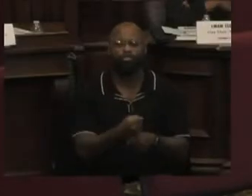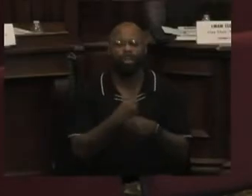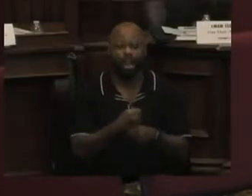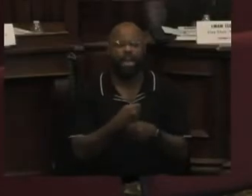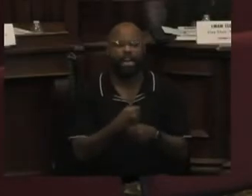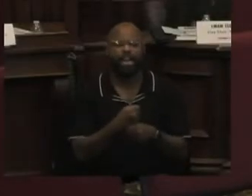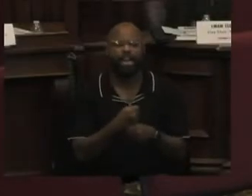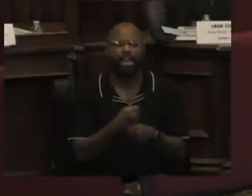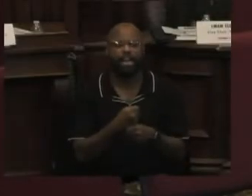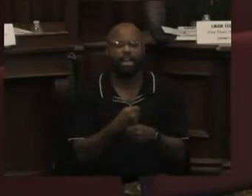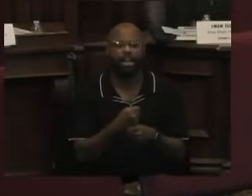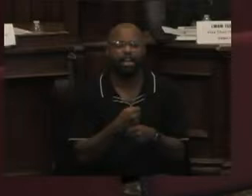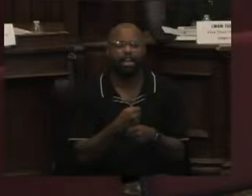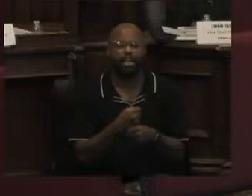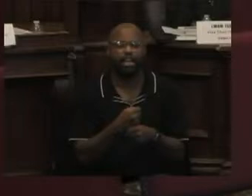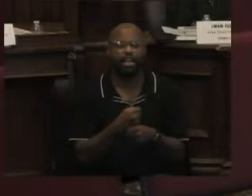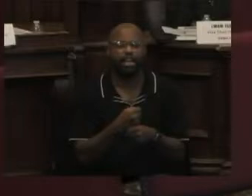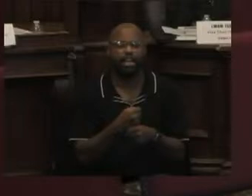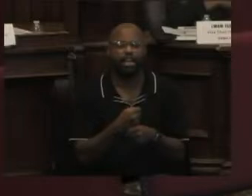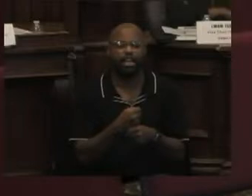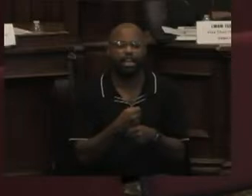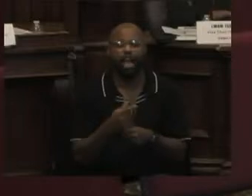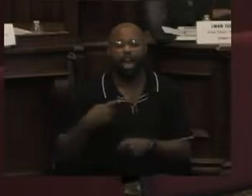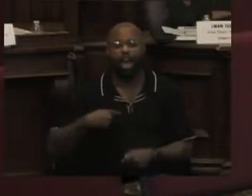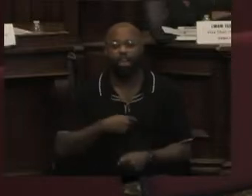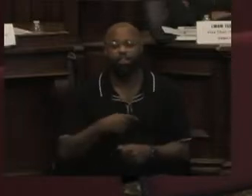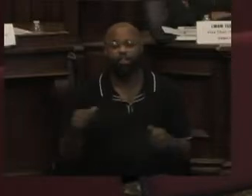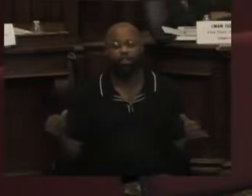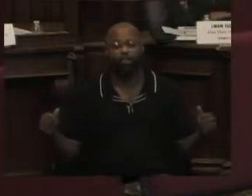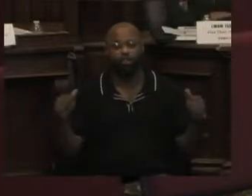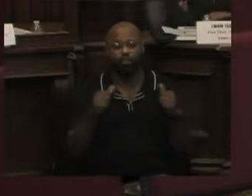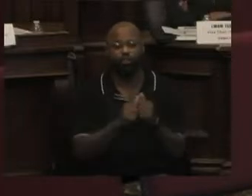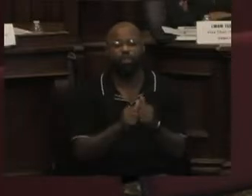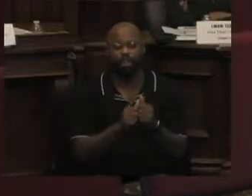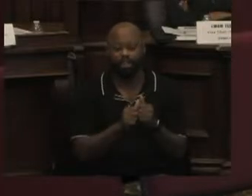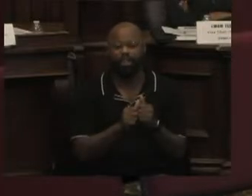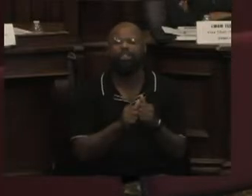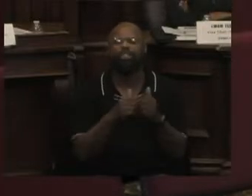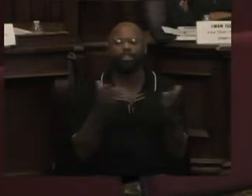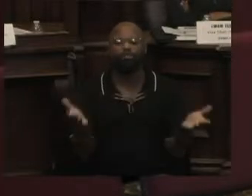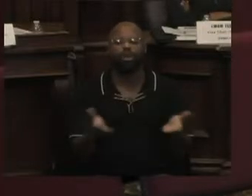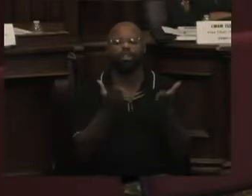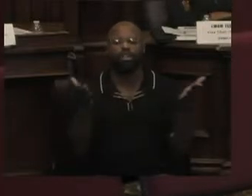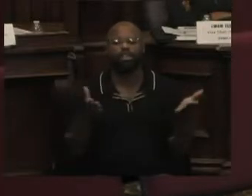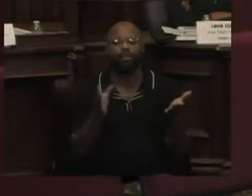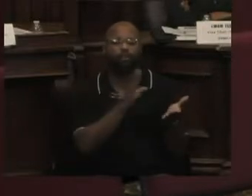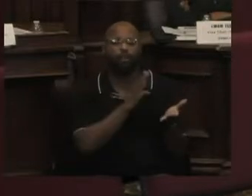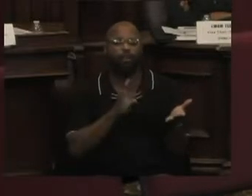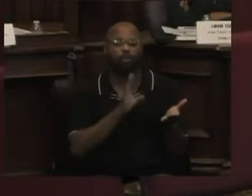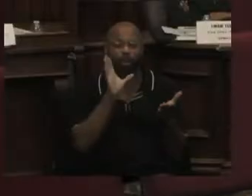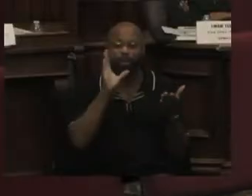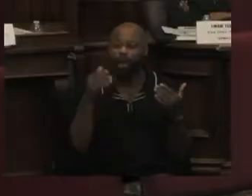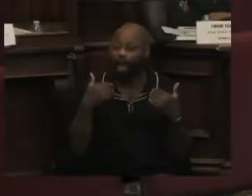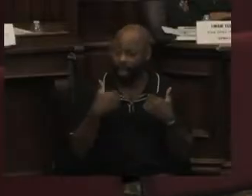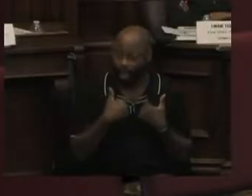investigation. So so yes, we